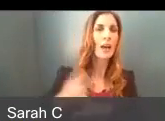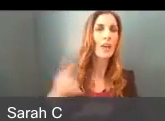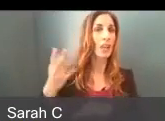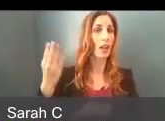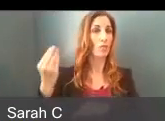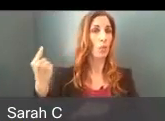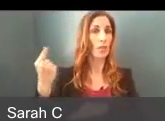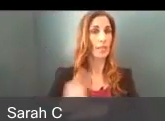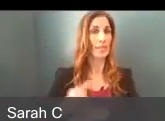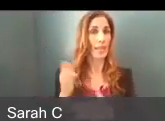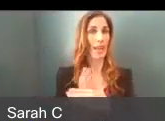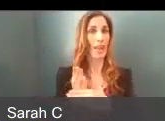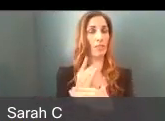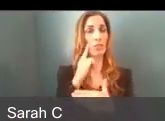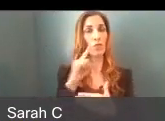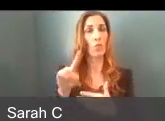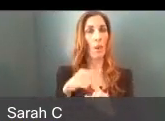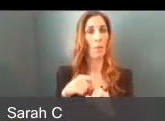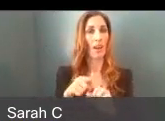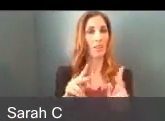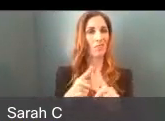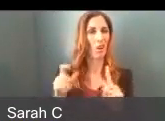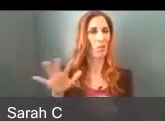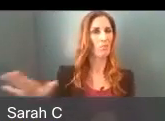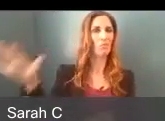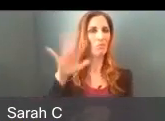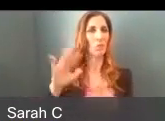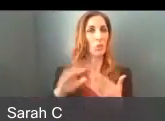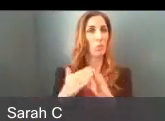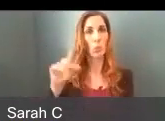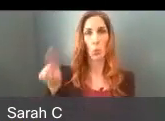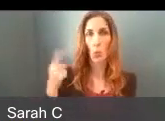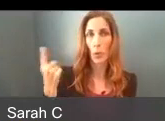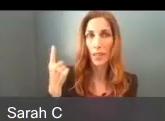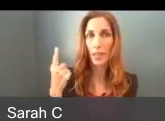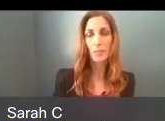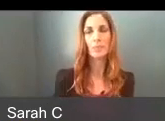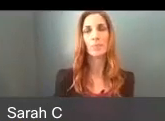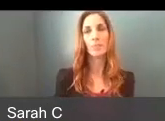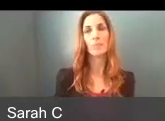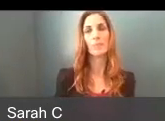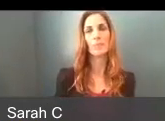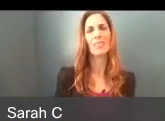of cases that are from the community only and then way down to the bottom, the orange and the